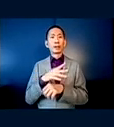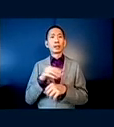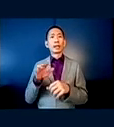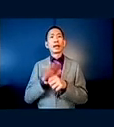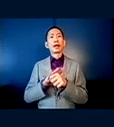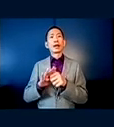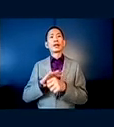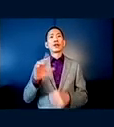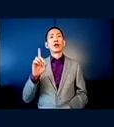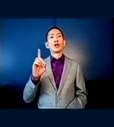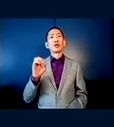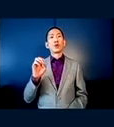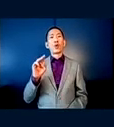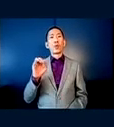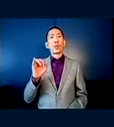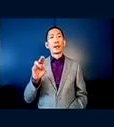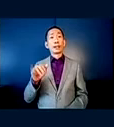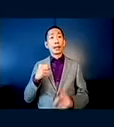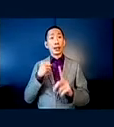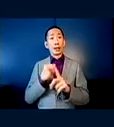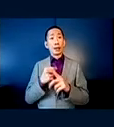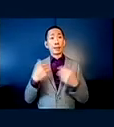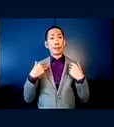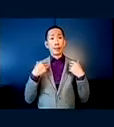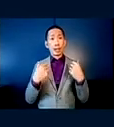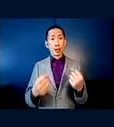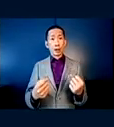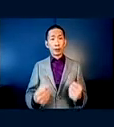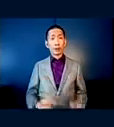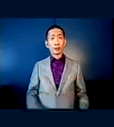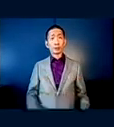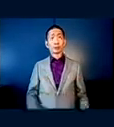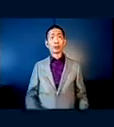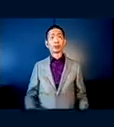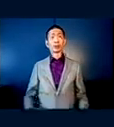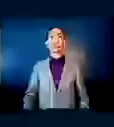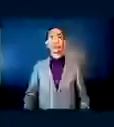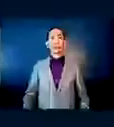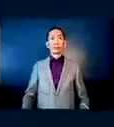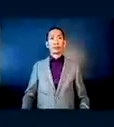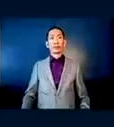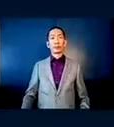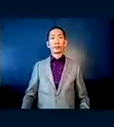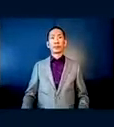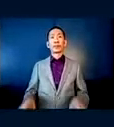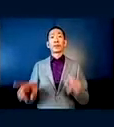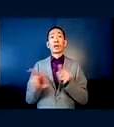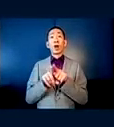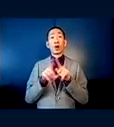OF THE INFLUENCES AND THE DOMAINS THAT IMPACT HEALTH.